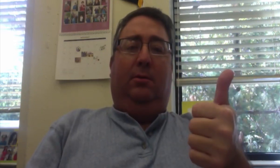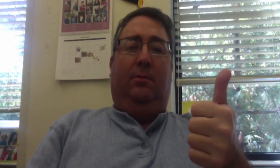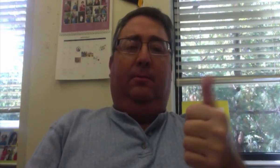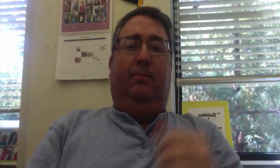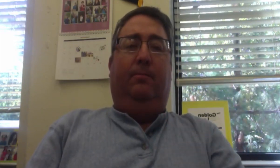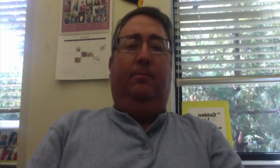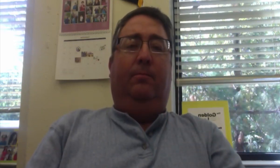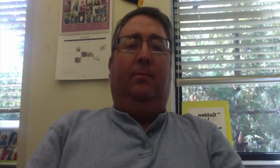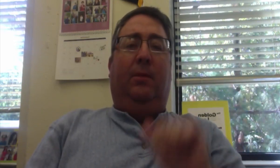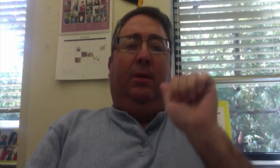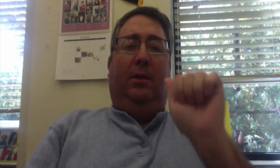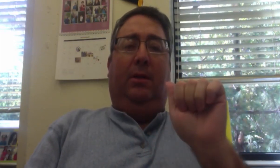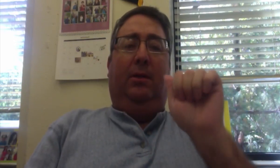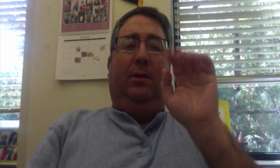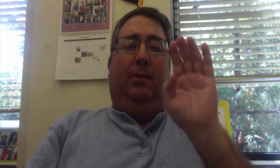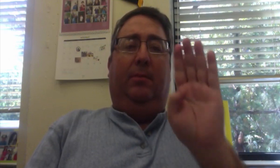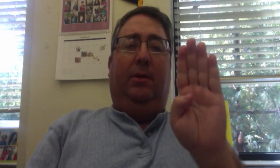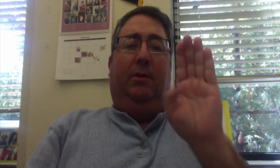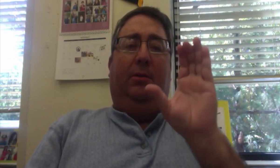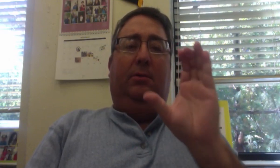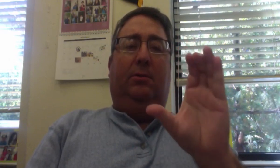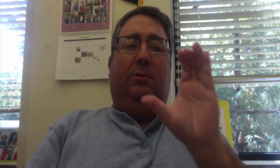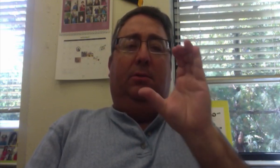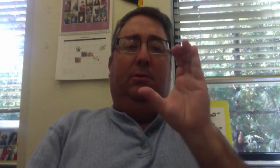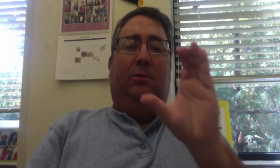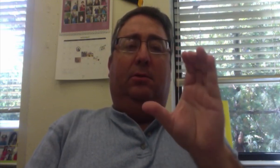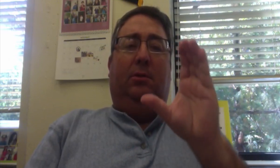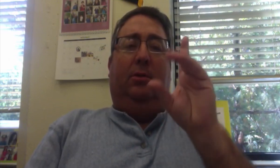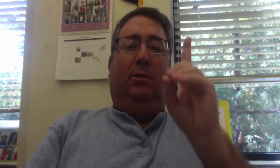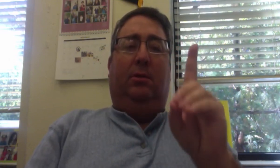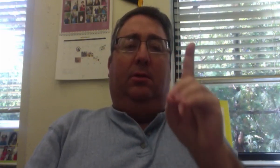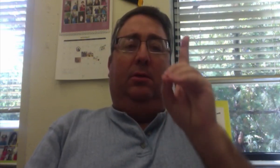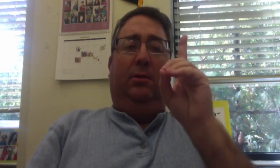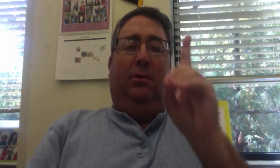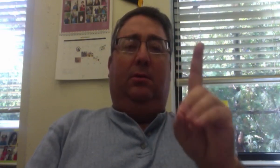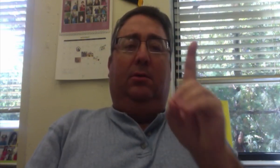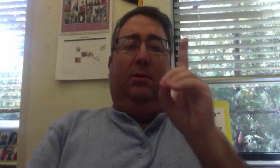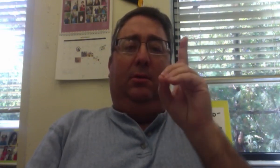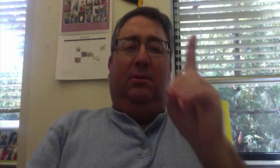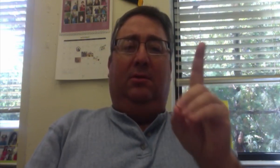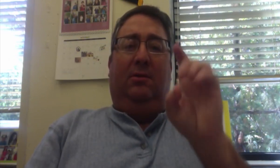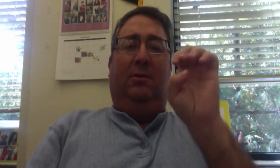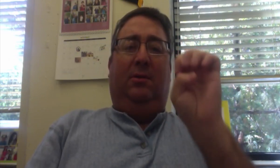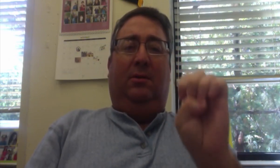A, B, C, C, , D, D, D, E